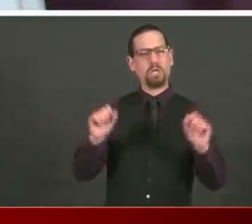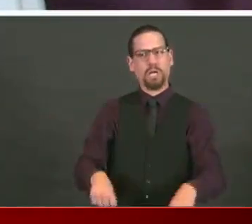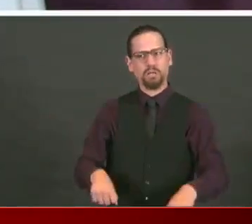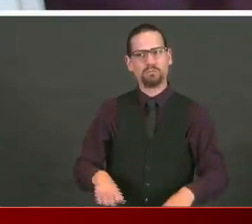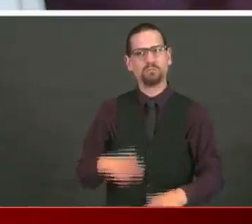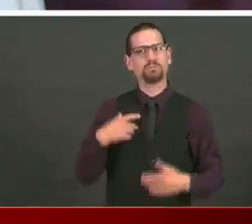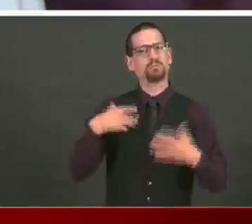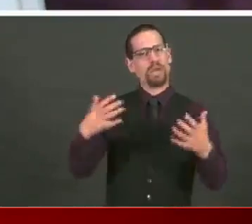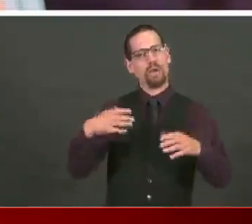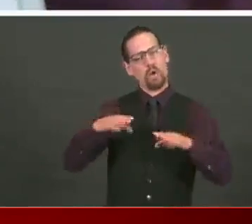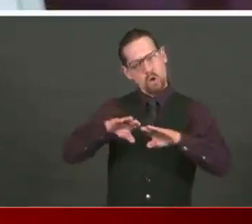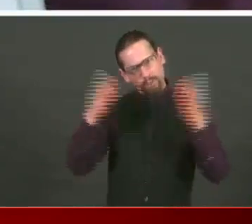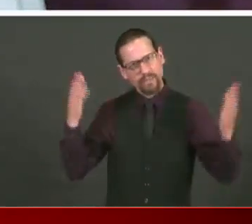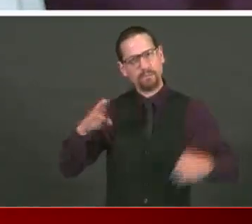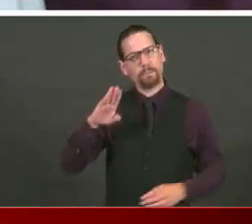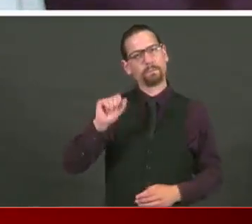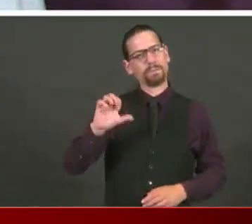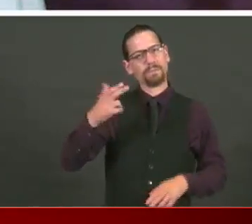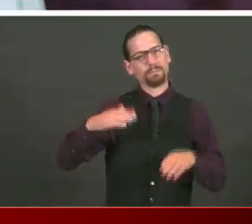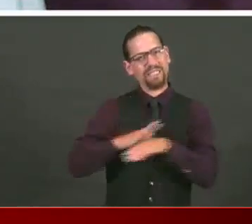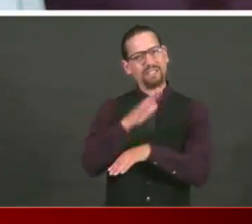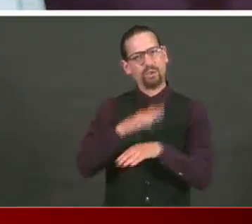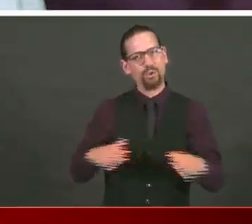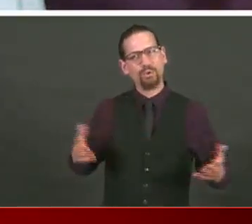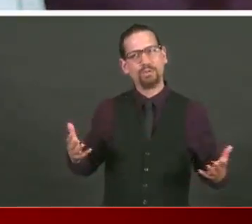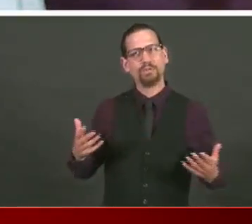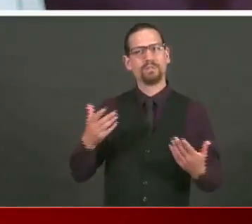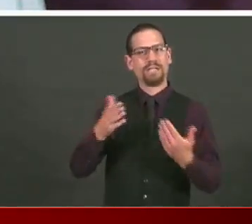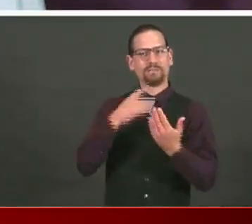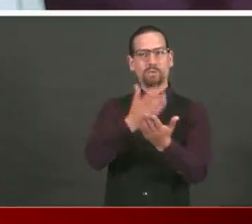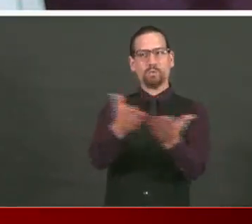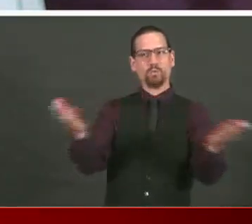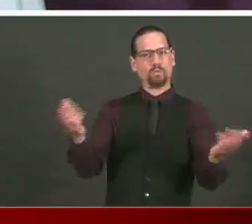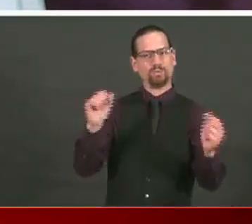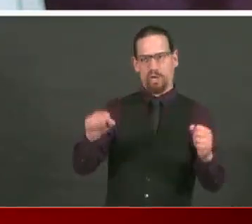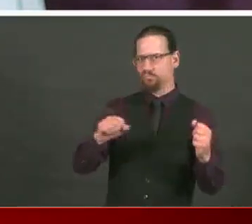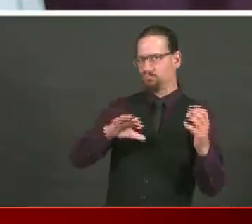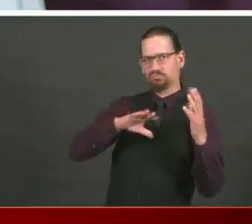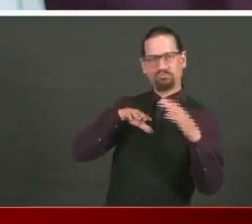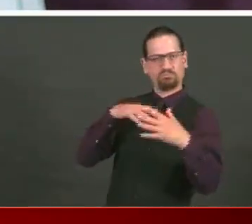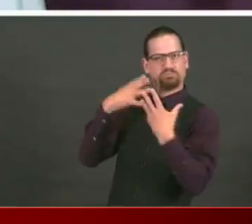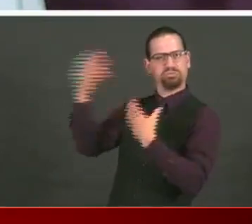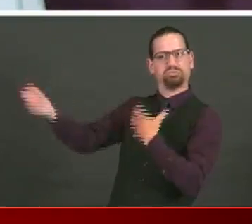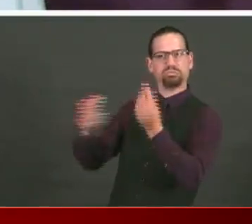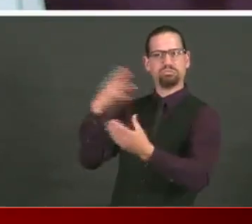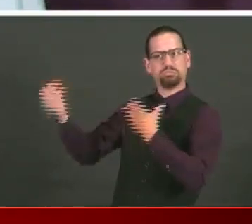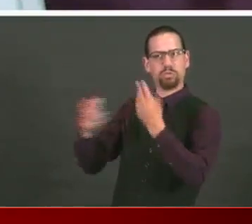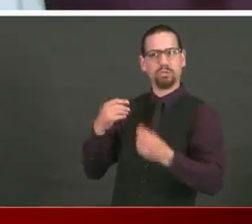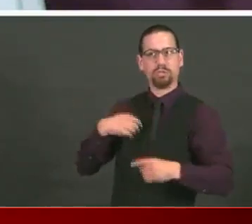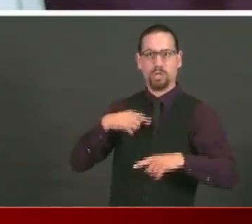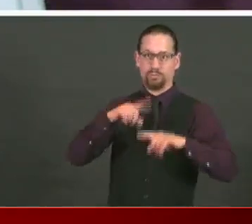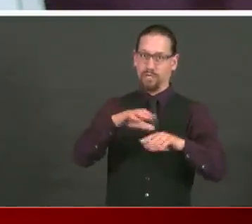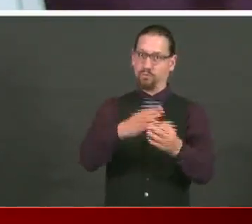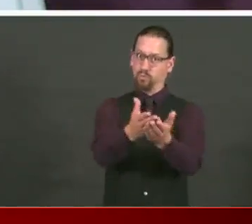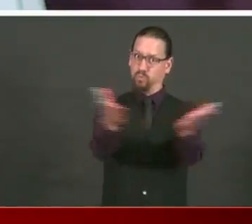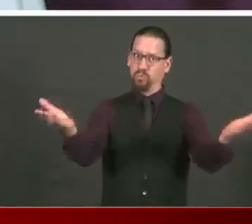THIS IS -- I AM PUTTING MY FAITH IN THE PEOPLE OF RHODE ISLAND. WE ARE OPENING THE BEACH IS MORE, MAKING IT MORE EASIER, AND